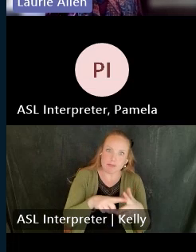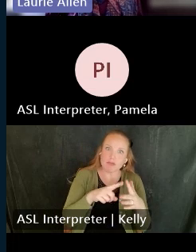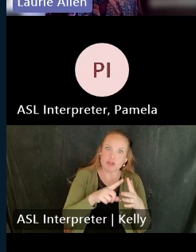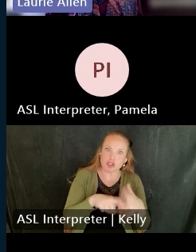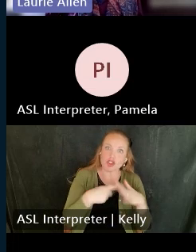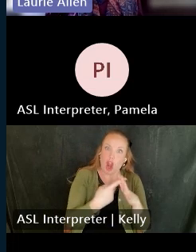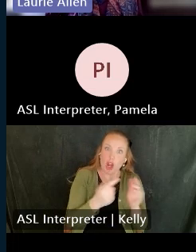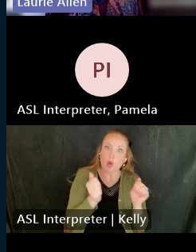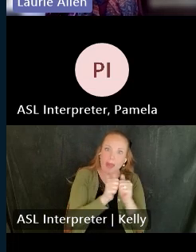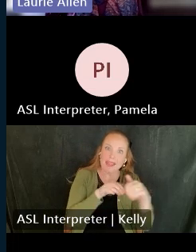of issues on the back end.